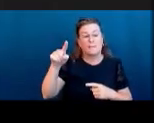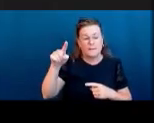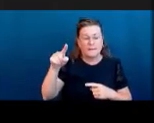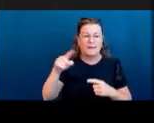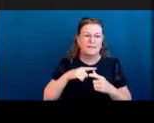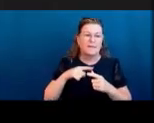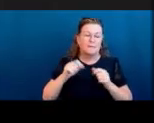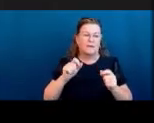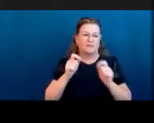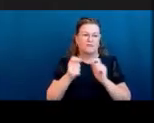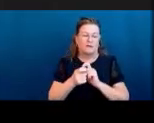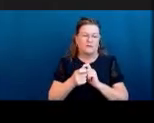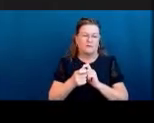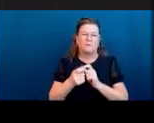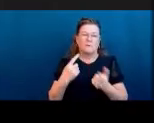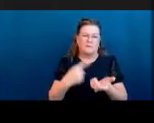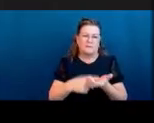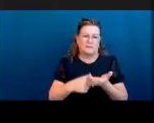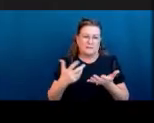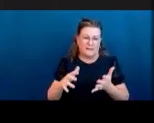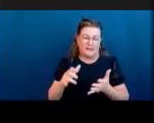little bit about that we need to build relationship.